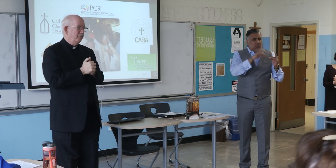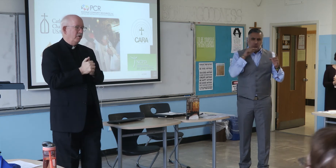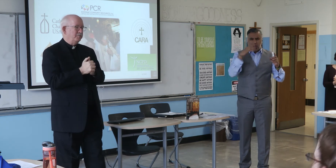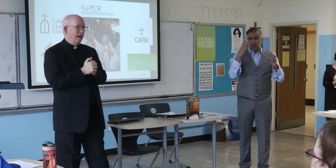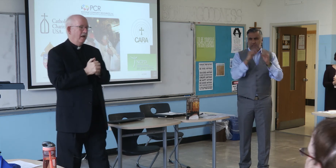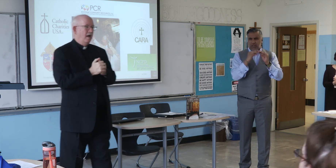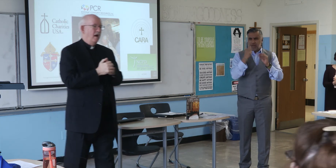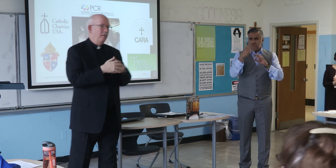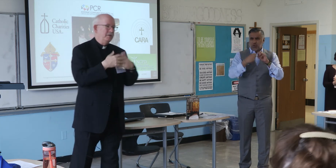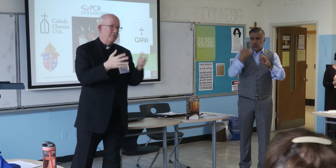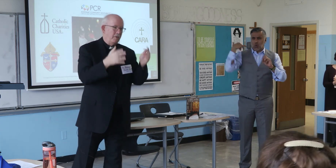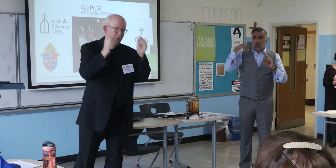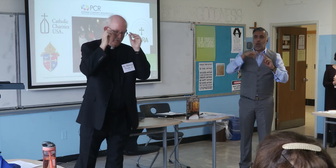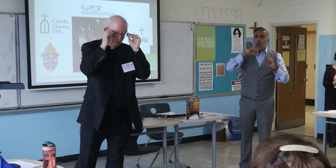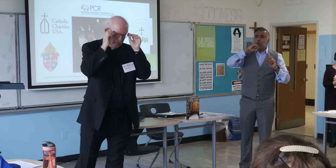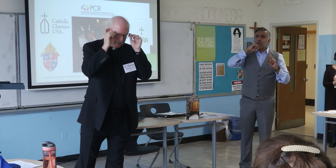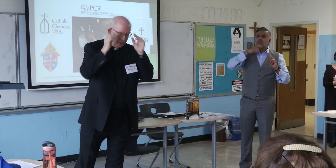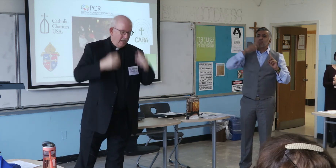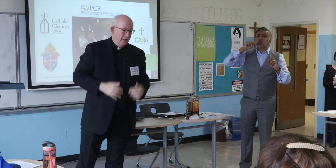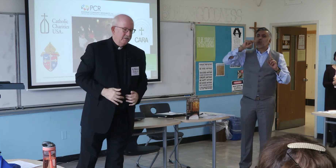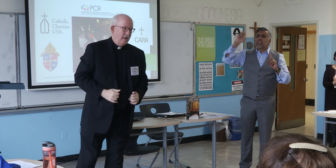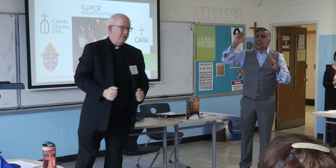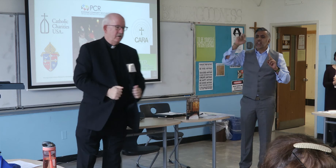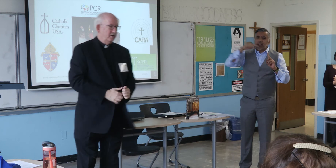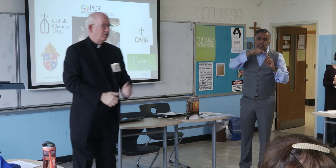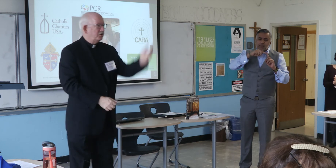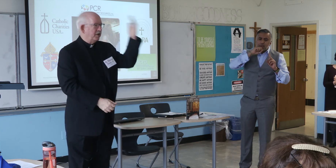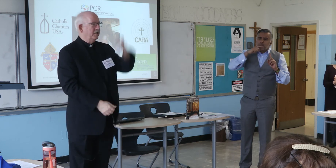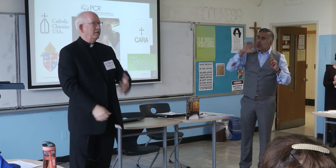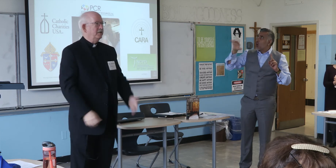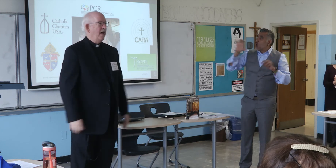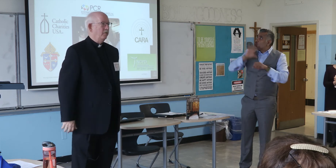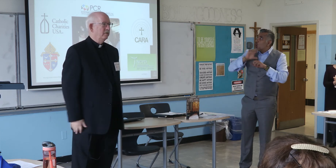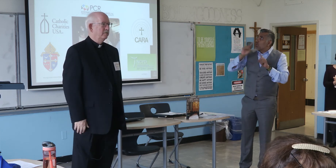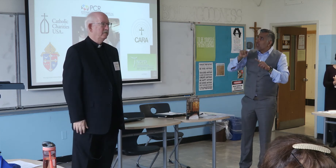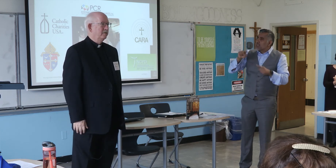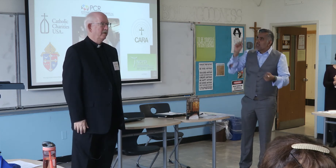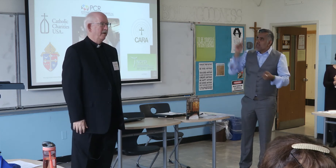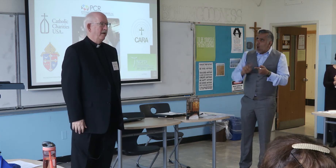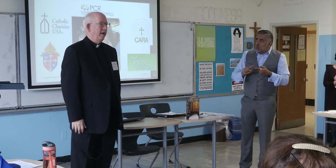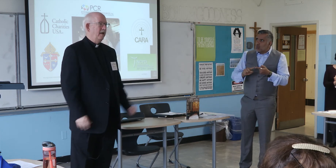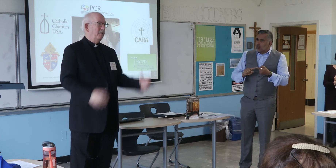few years back; a bishop from the Northeast said, "church attendance is down," and I'm